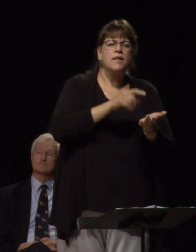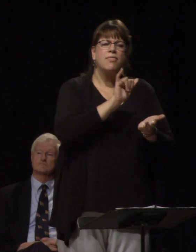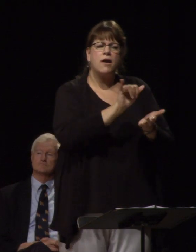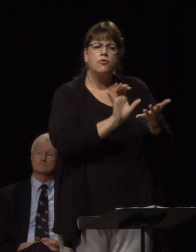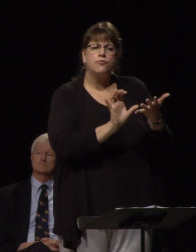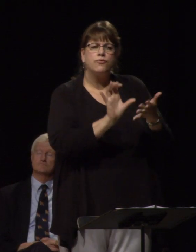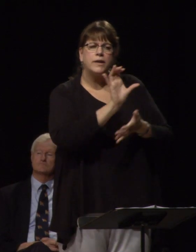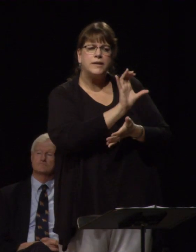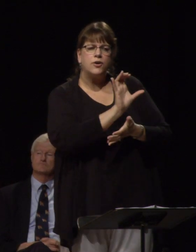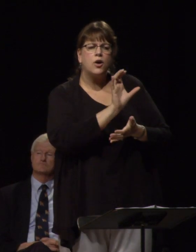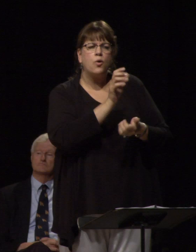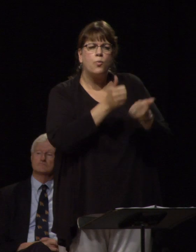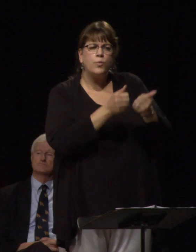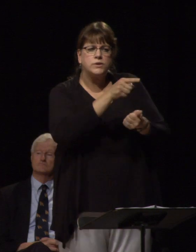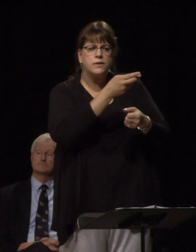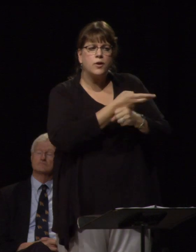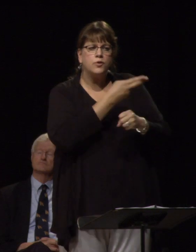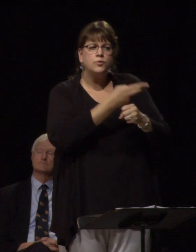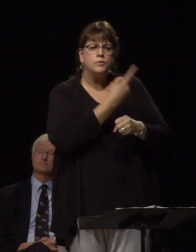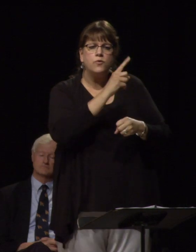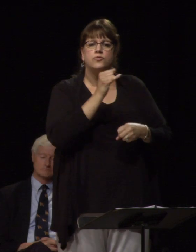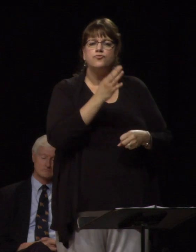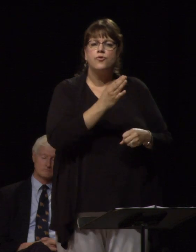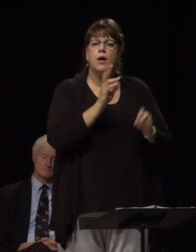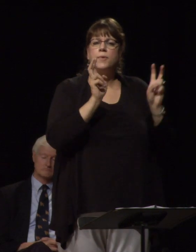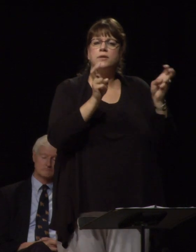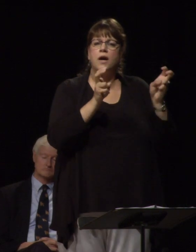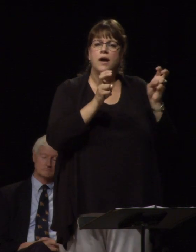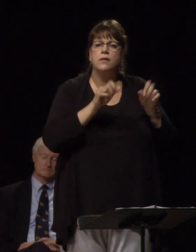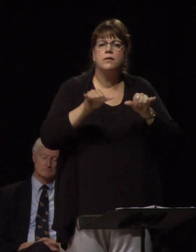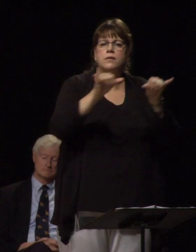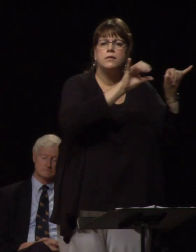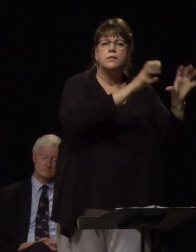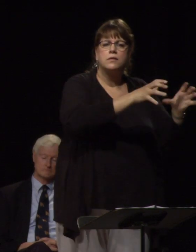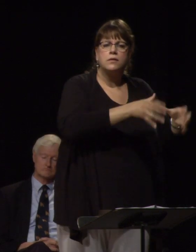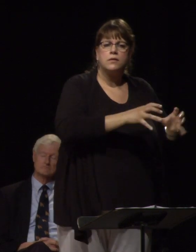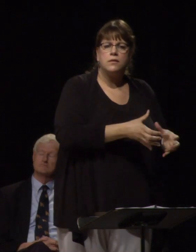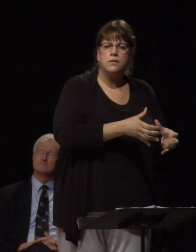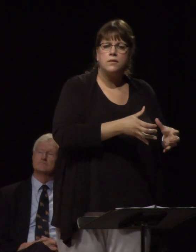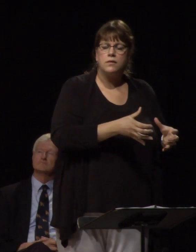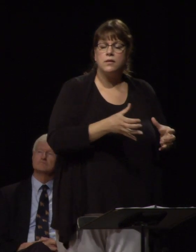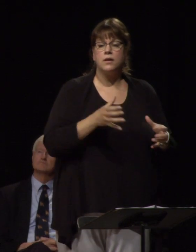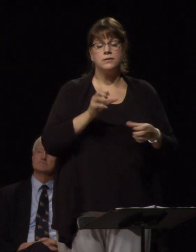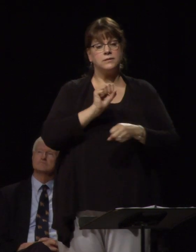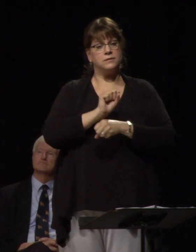STANDARDIZATION OF JOB TITLES TO LOOK AT ISSUES LIKE COMPRESSION OF STAFF SALARIES AND